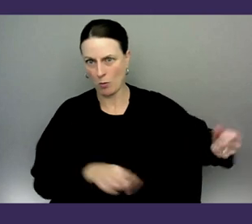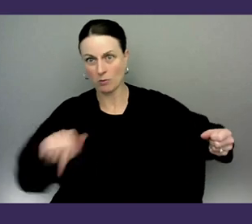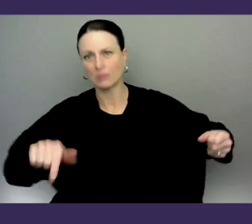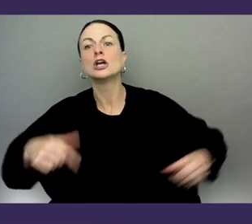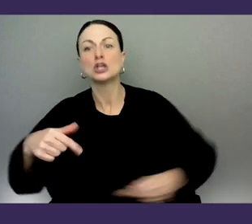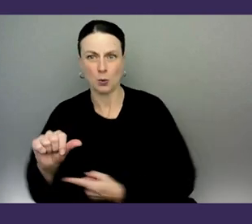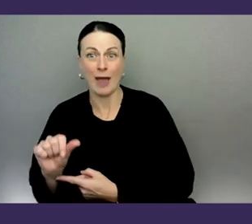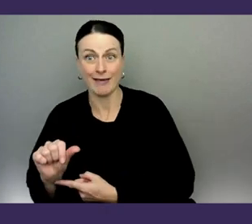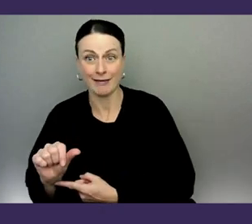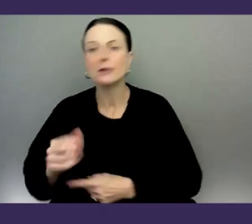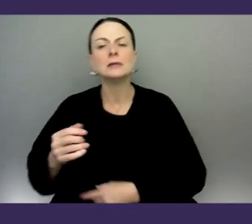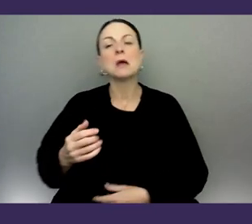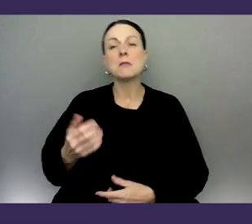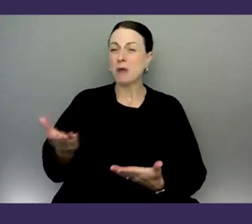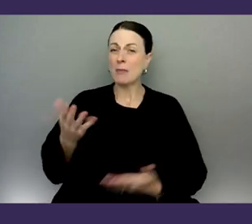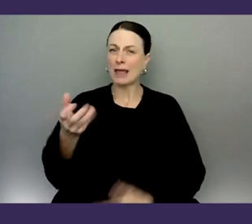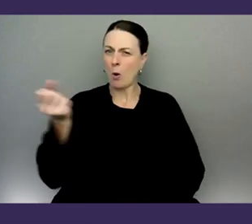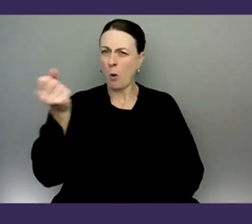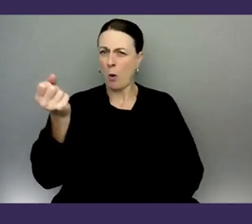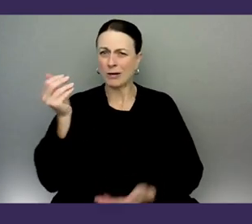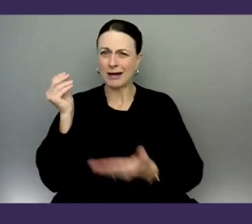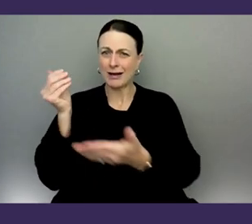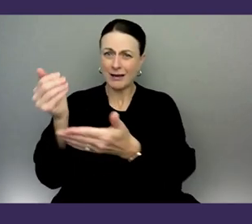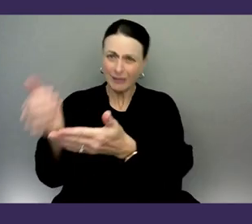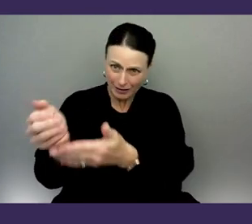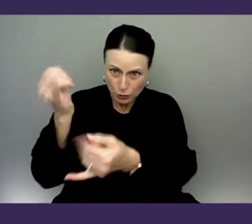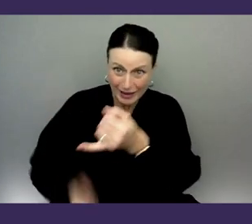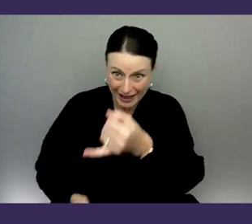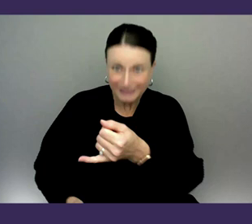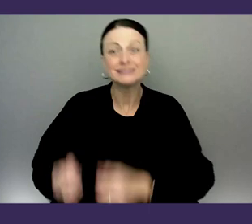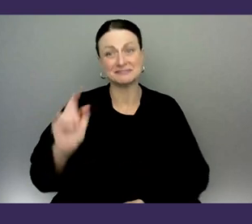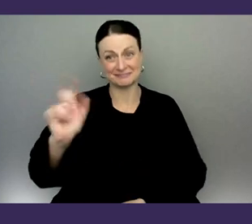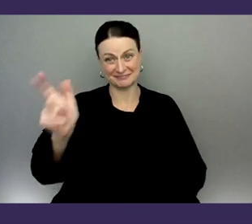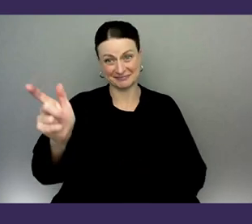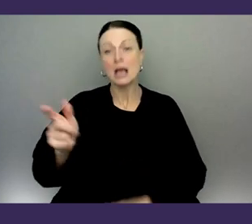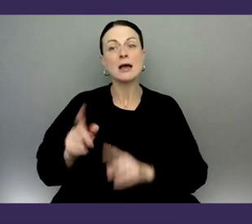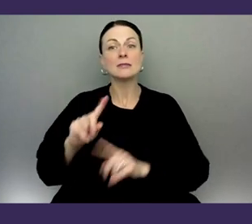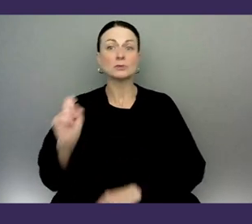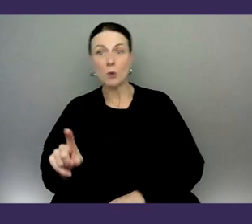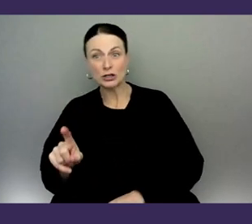of the questions until later. So just know that you can ask questions as you go,